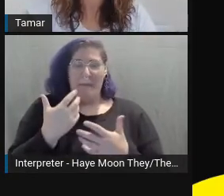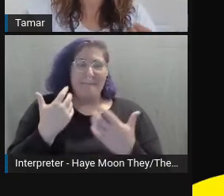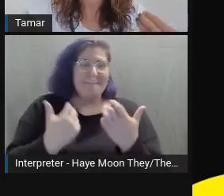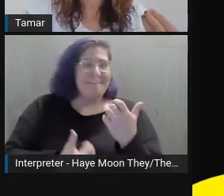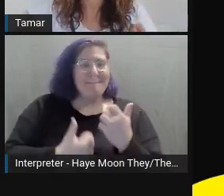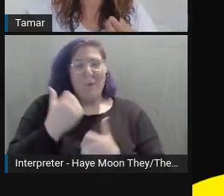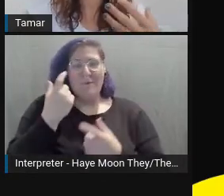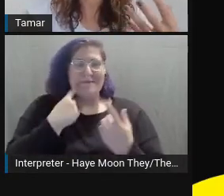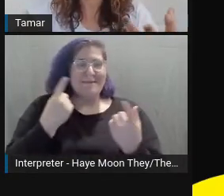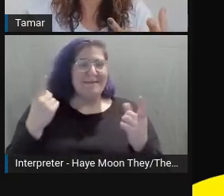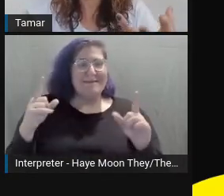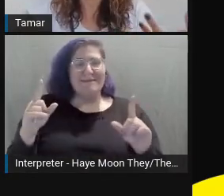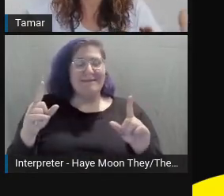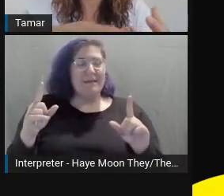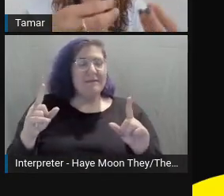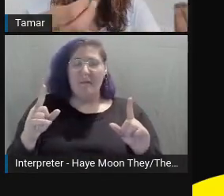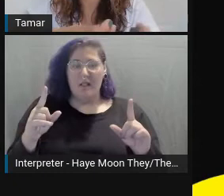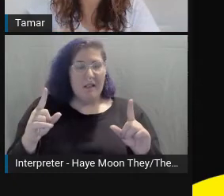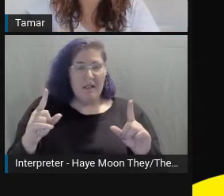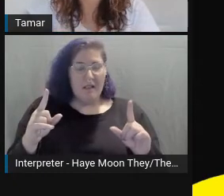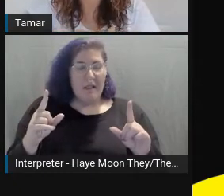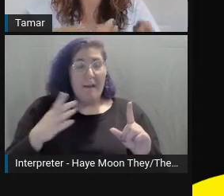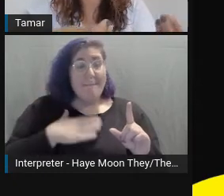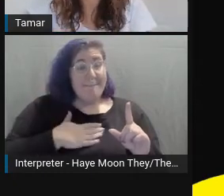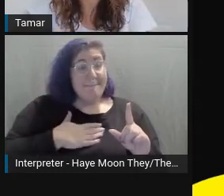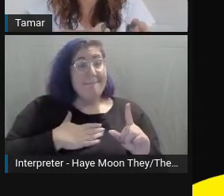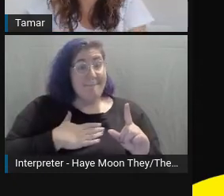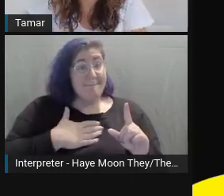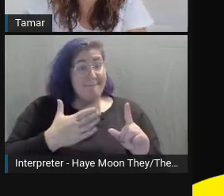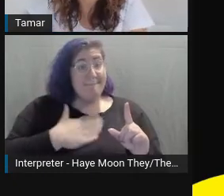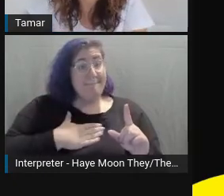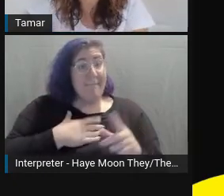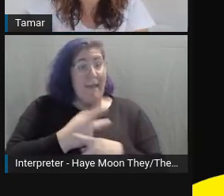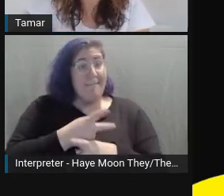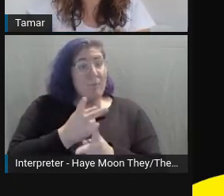My tool or my product is going to be most effective